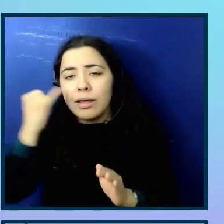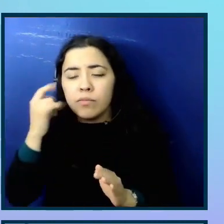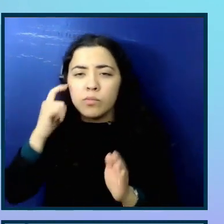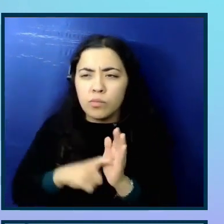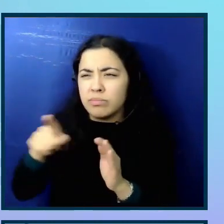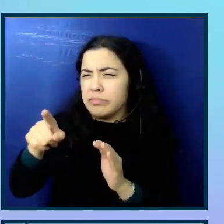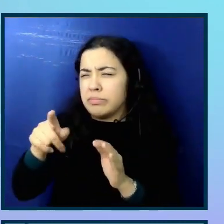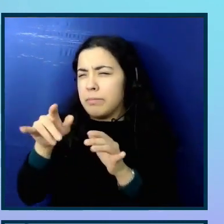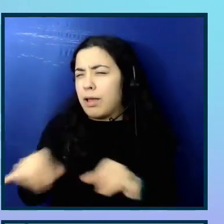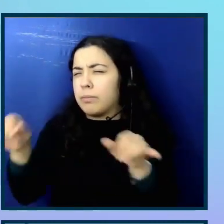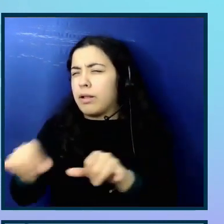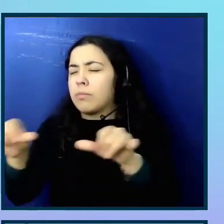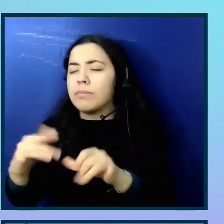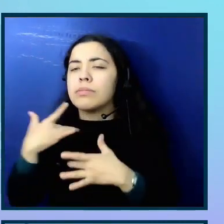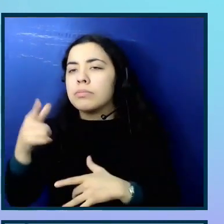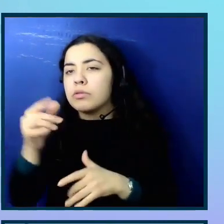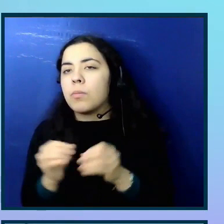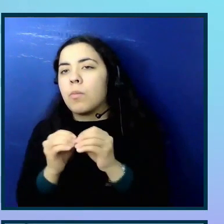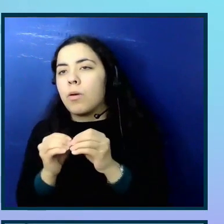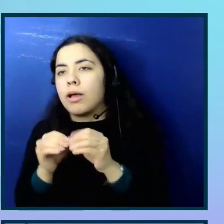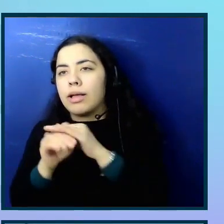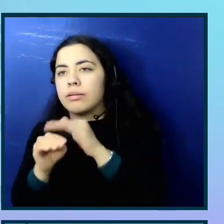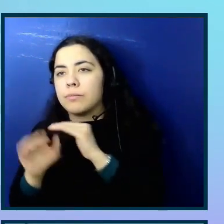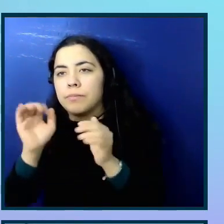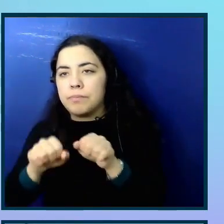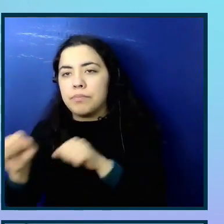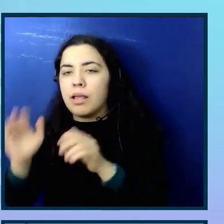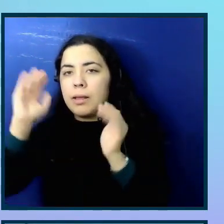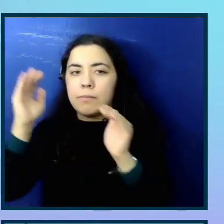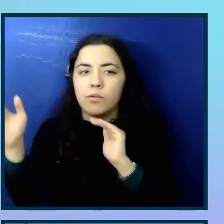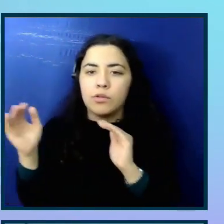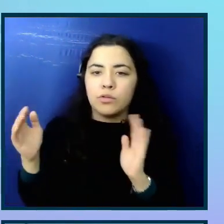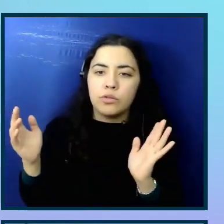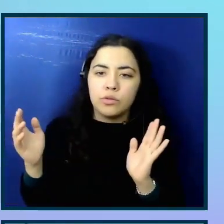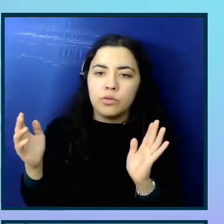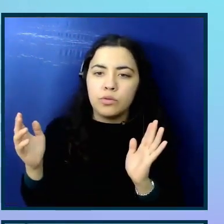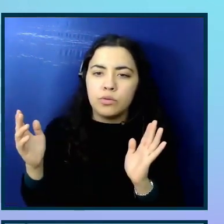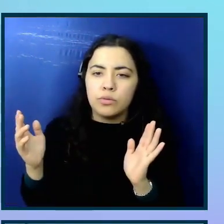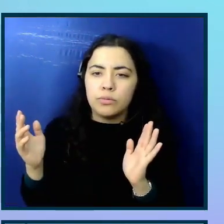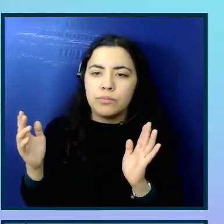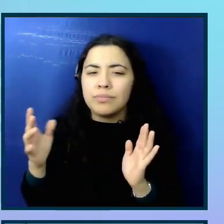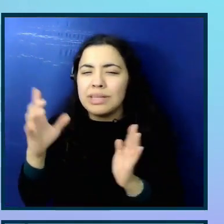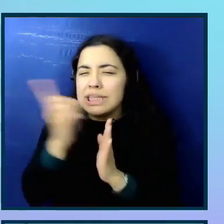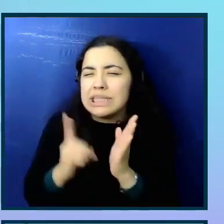chances are it's more accessible than something you might have found on like the hands or dribble or more of like a design portfolio,